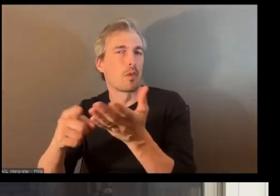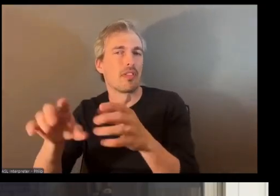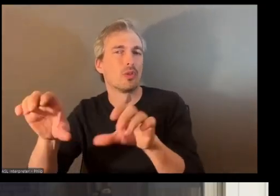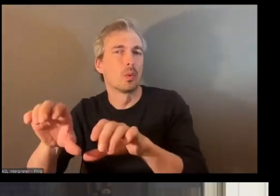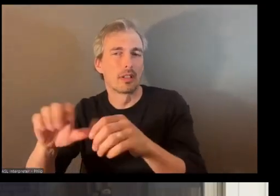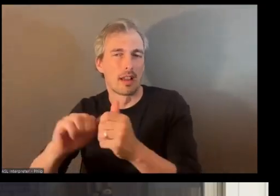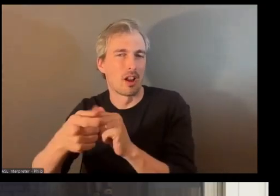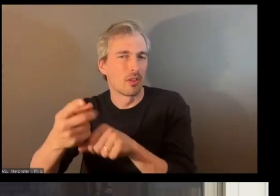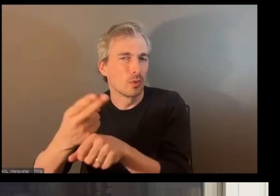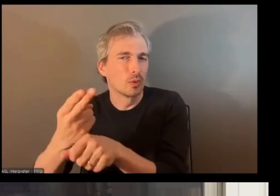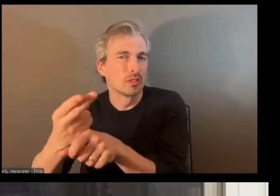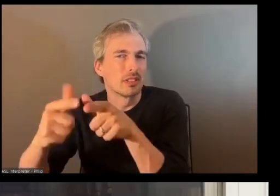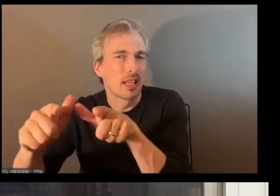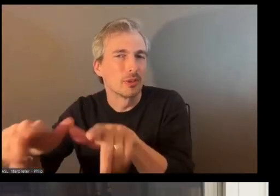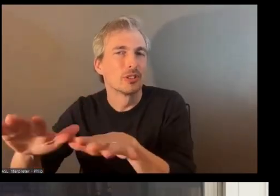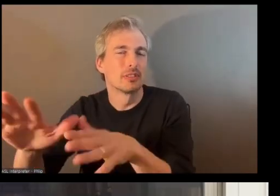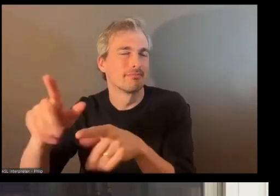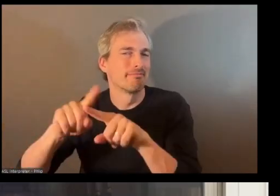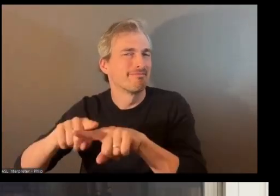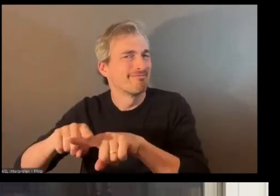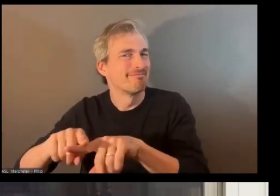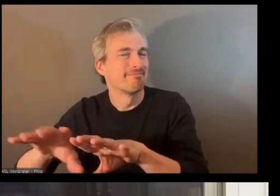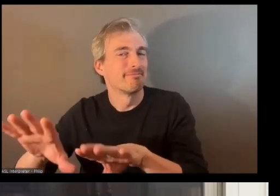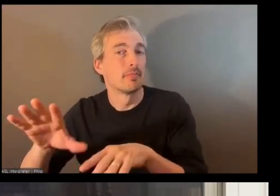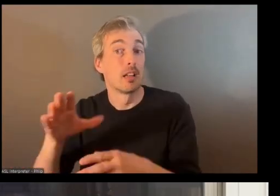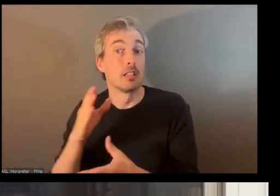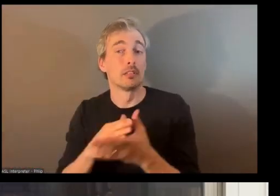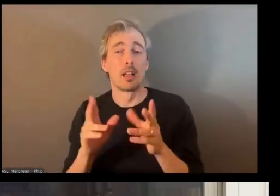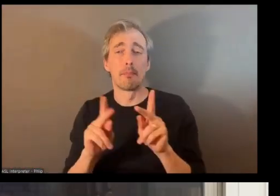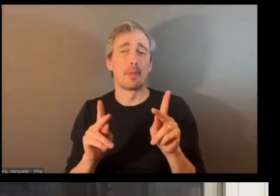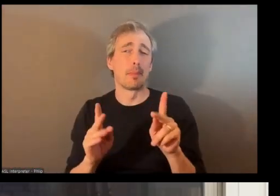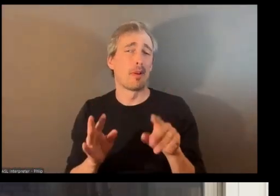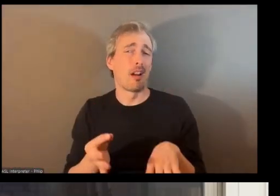super proficient in one topic of a language.